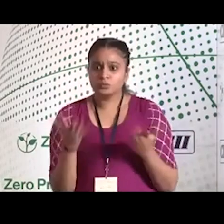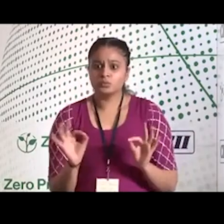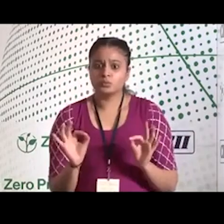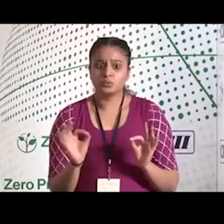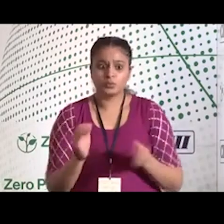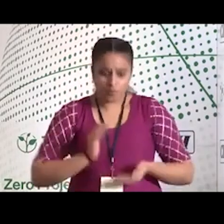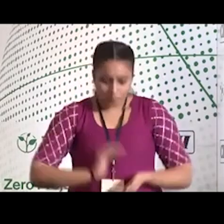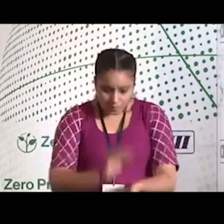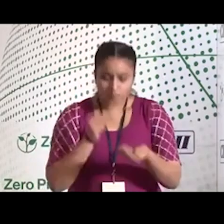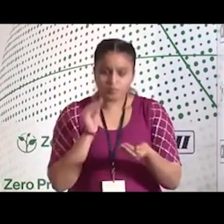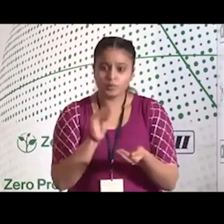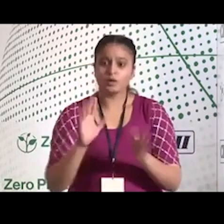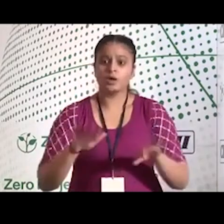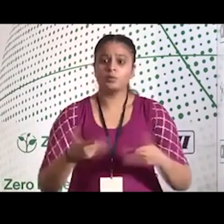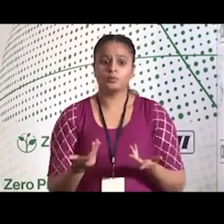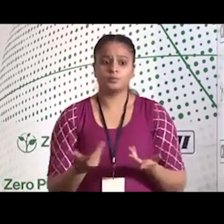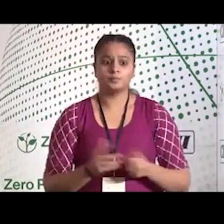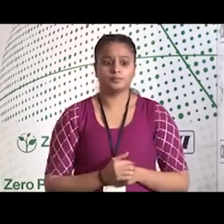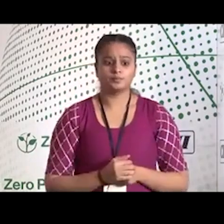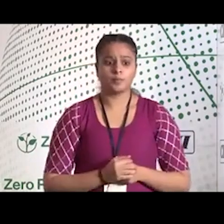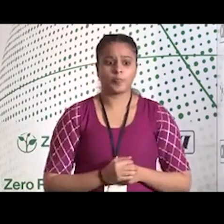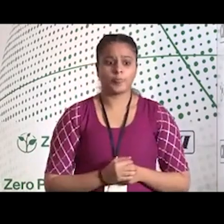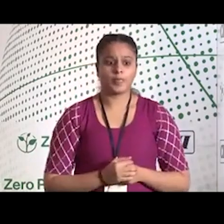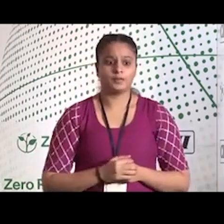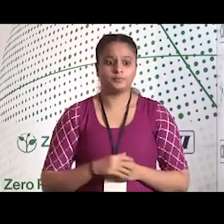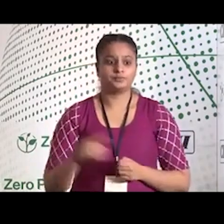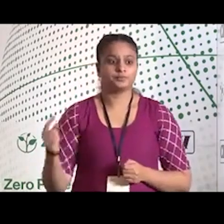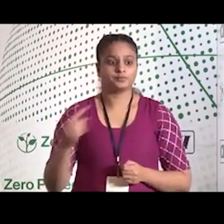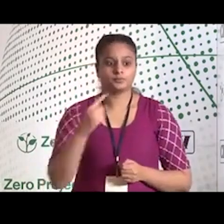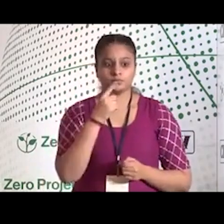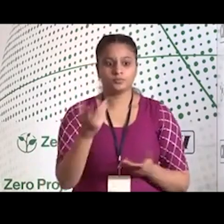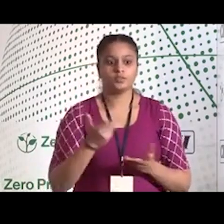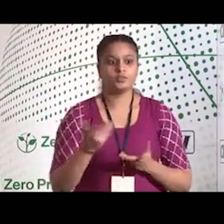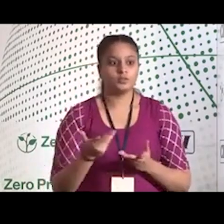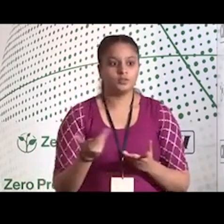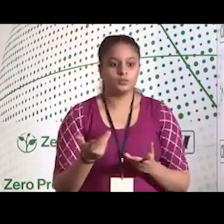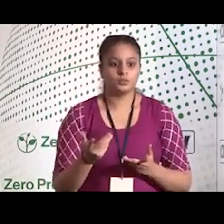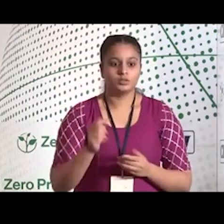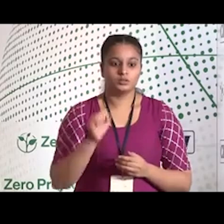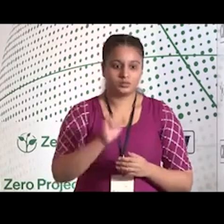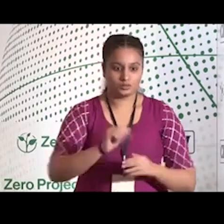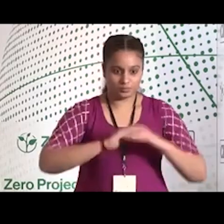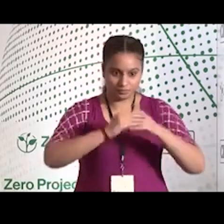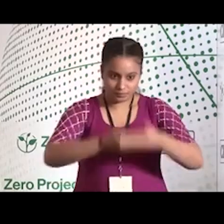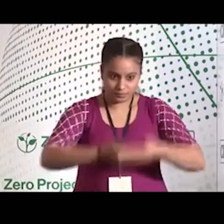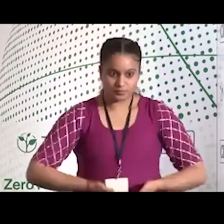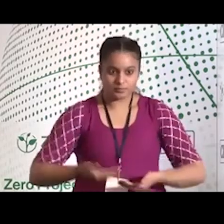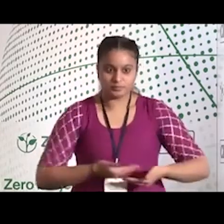So she's seeing life became more difficult when she started expecting her baby. She had hoped that.